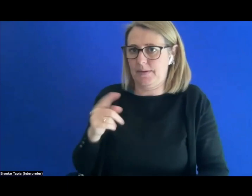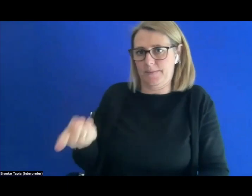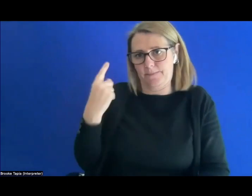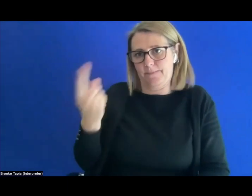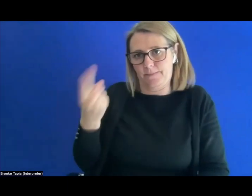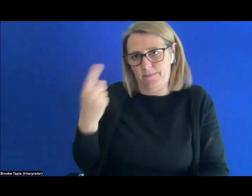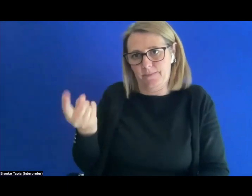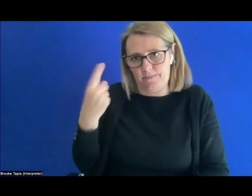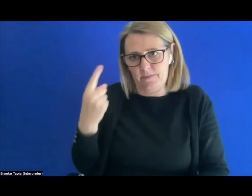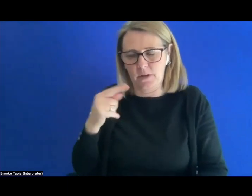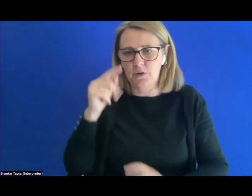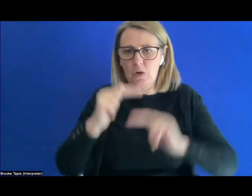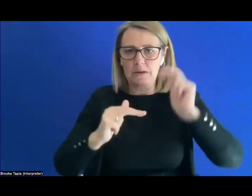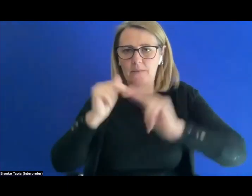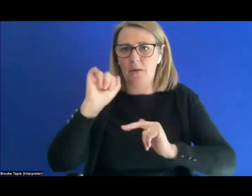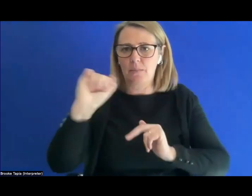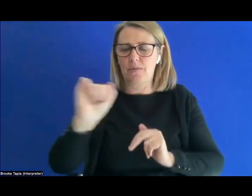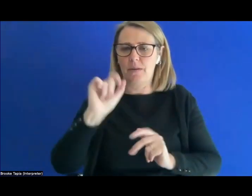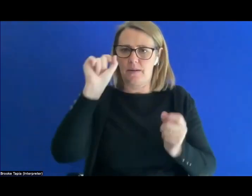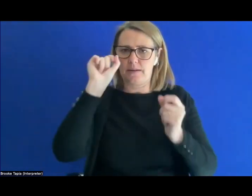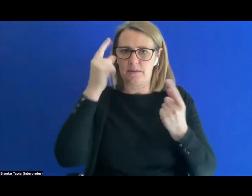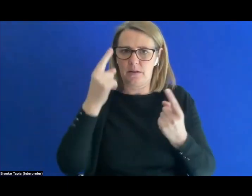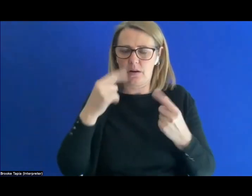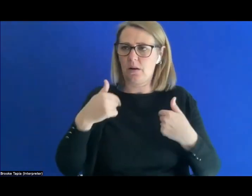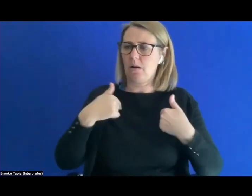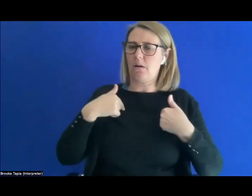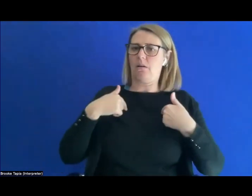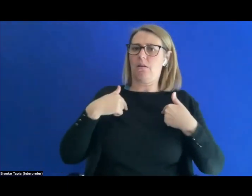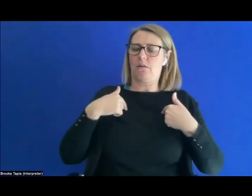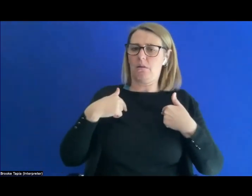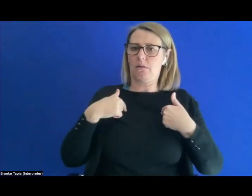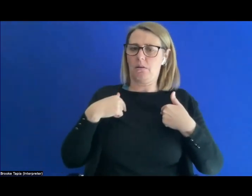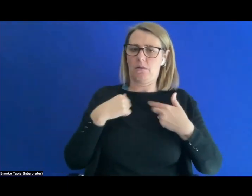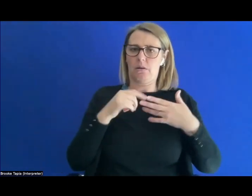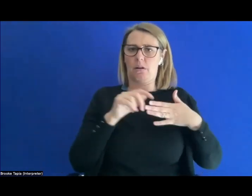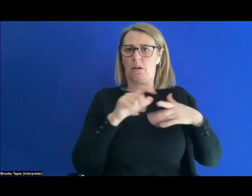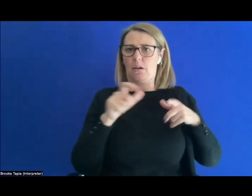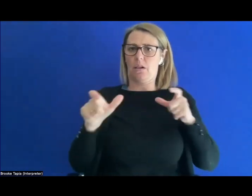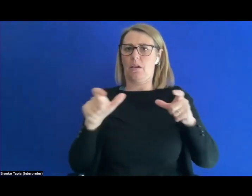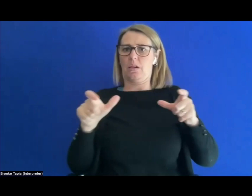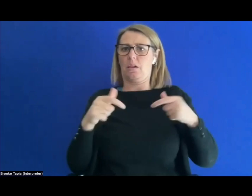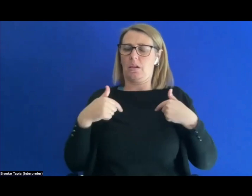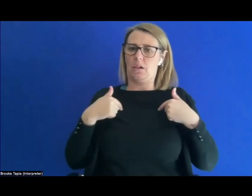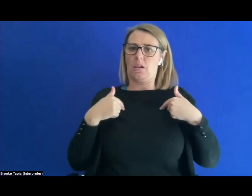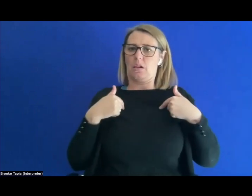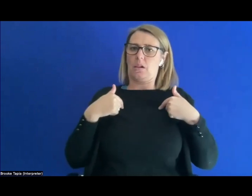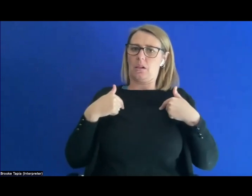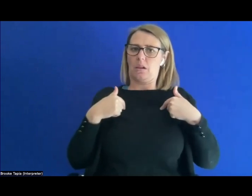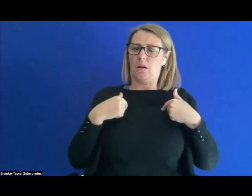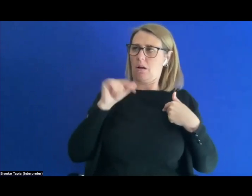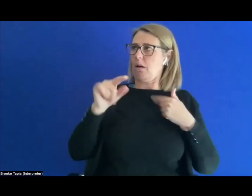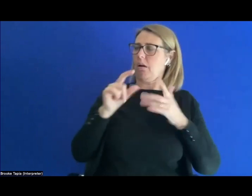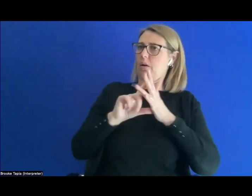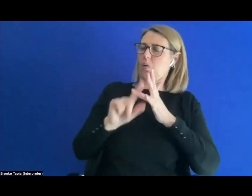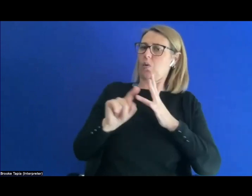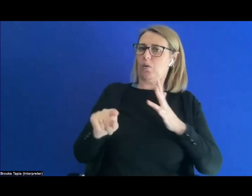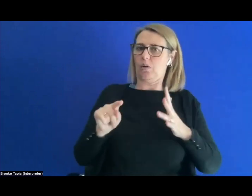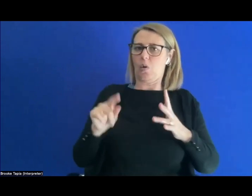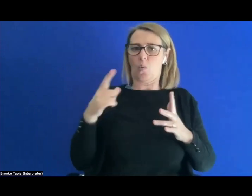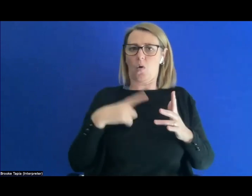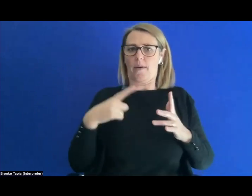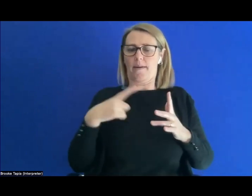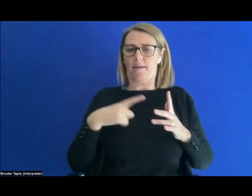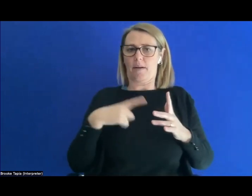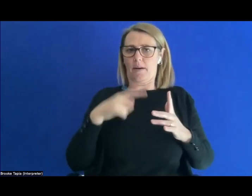their understanding of, “Oh, this is how people are in the world. People’s purpose is to get me